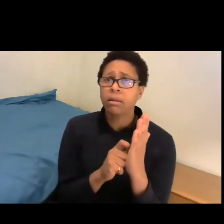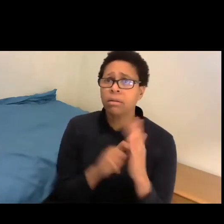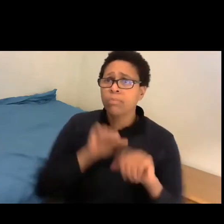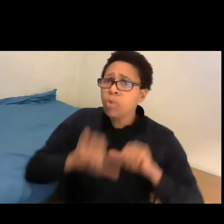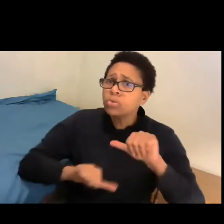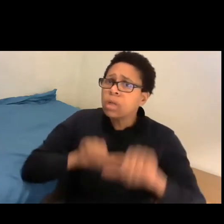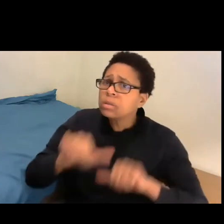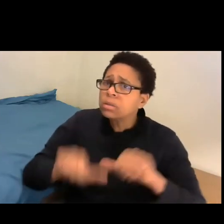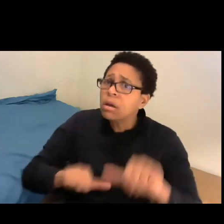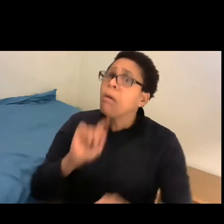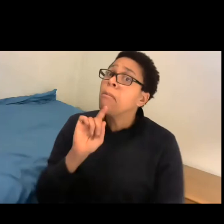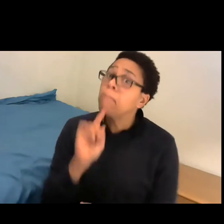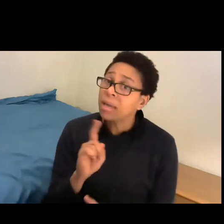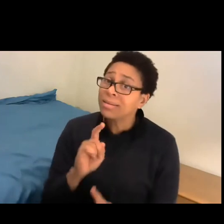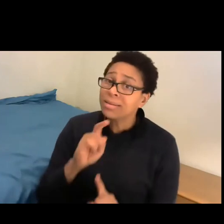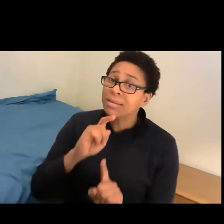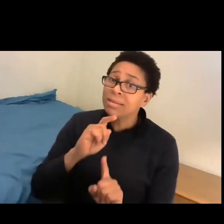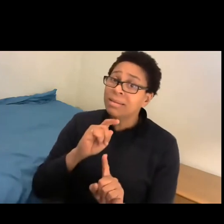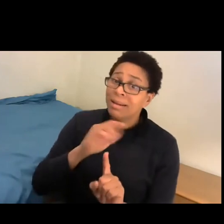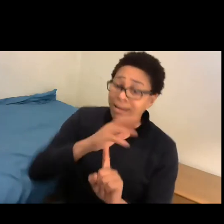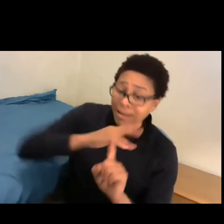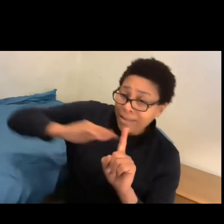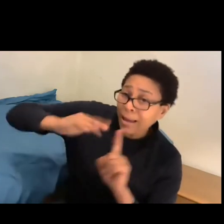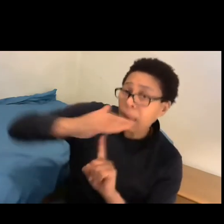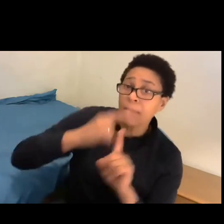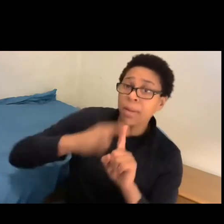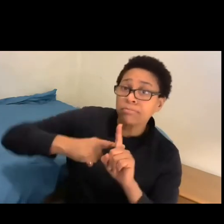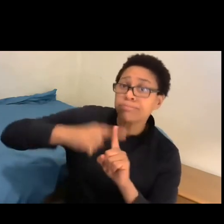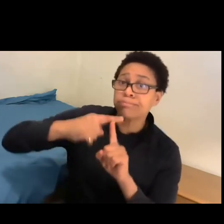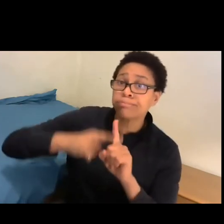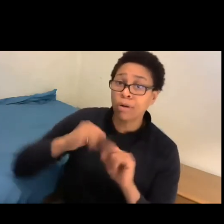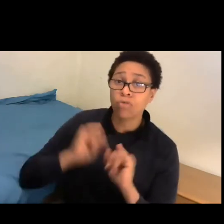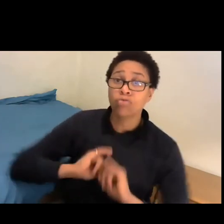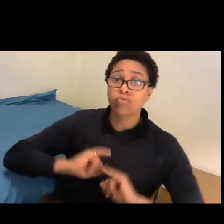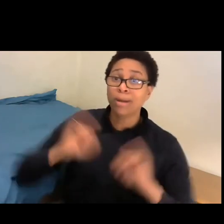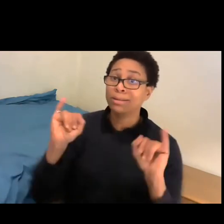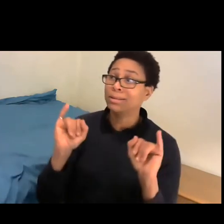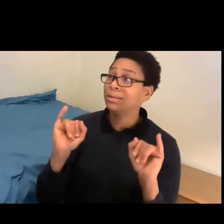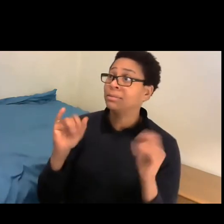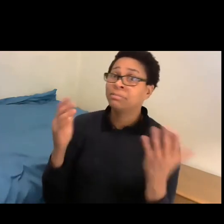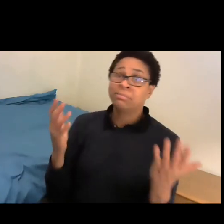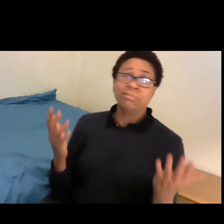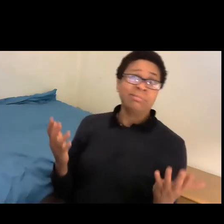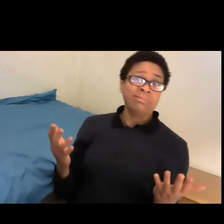crisis, there's no clear perpetrator something we do here boiling a kettle here could kill a child in Bangladesh, right,